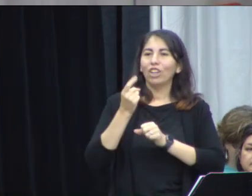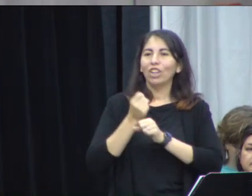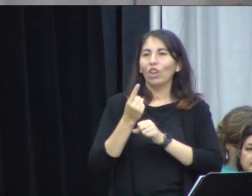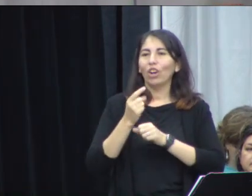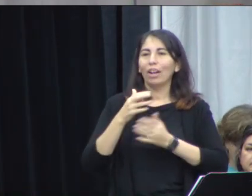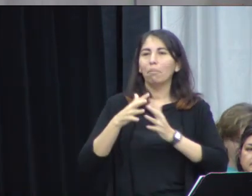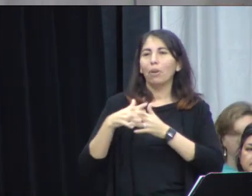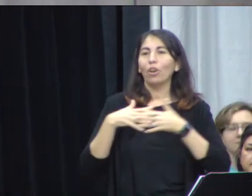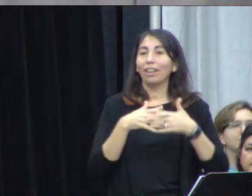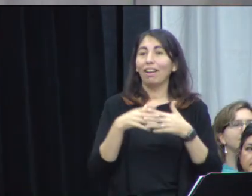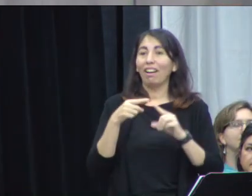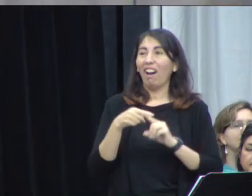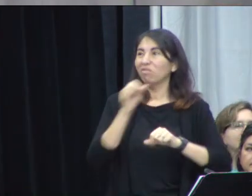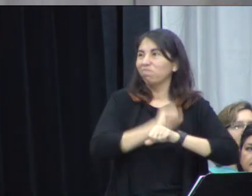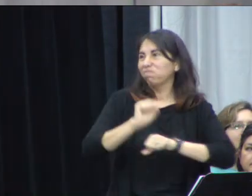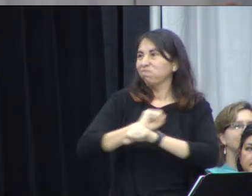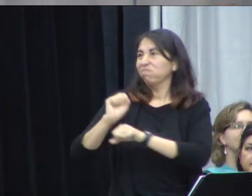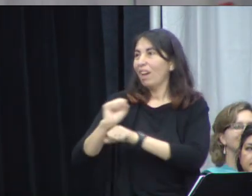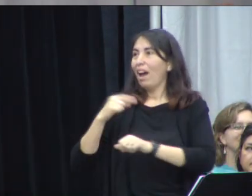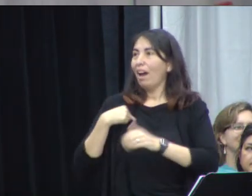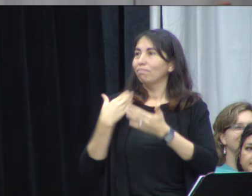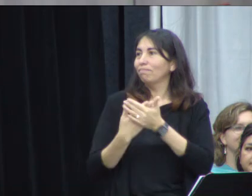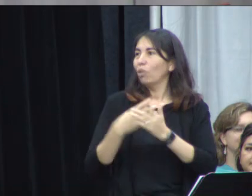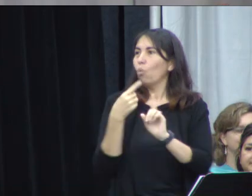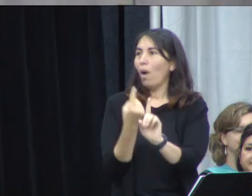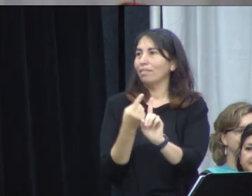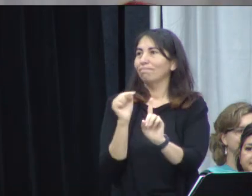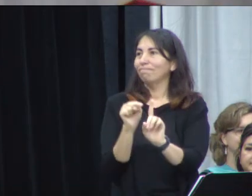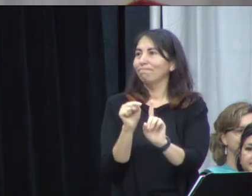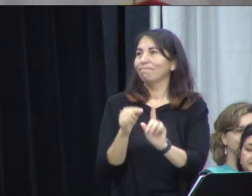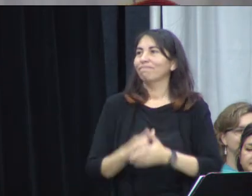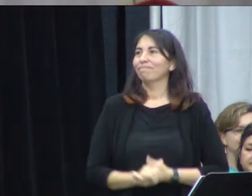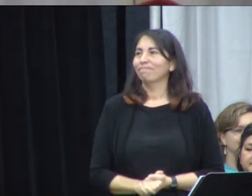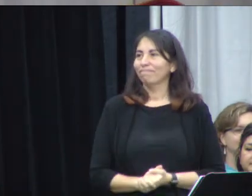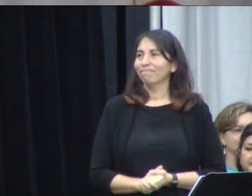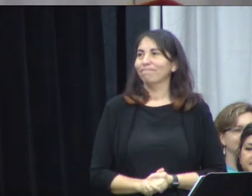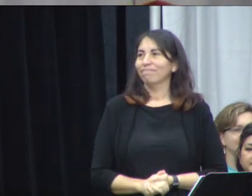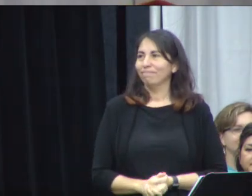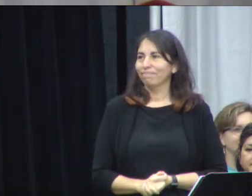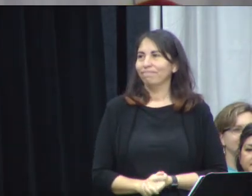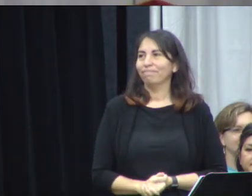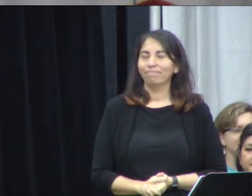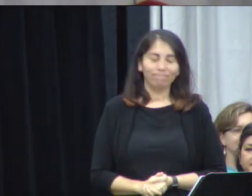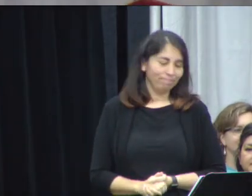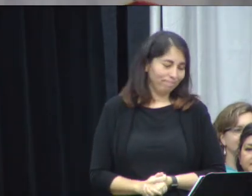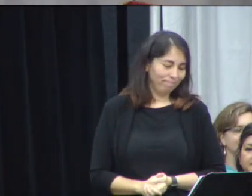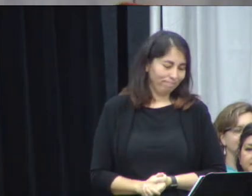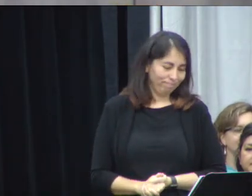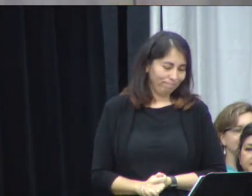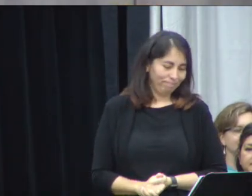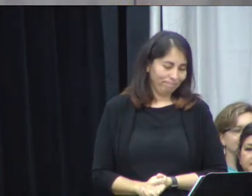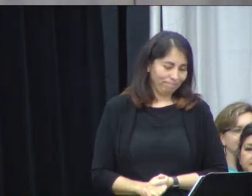to be one of the 26,000. (audience applauds)